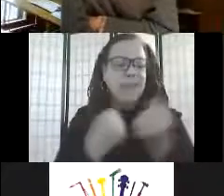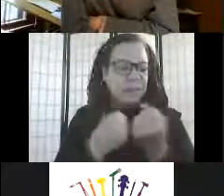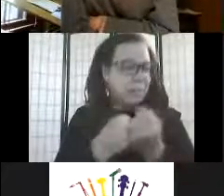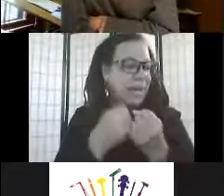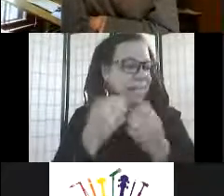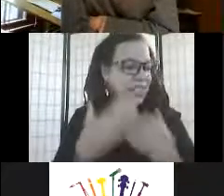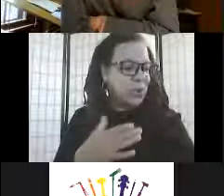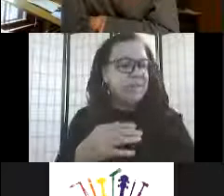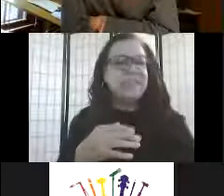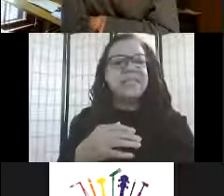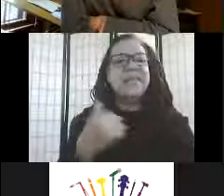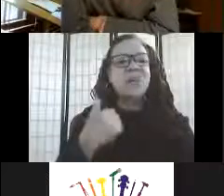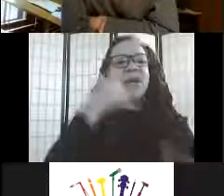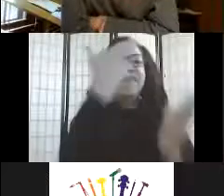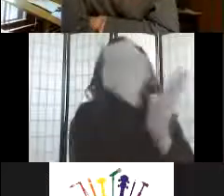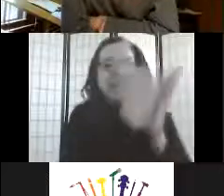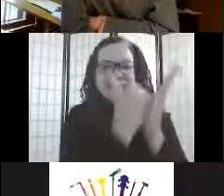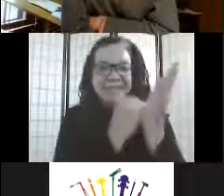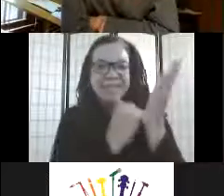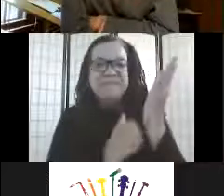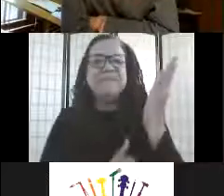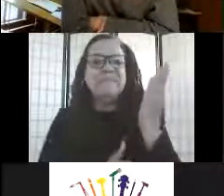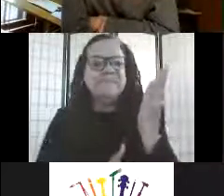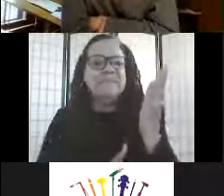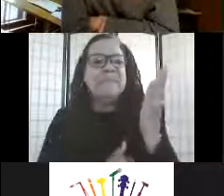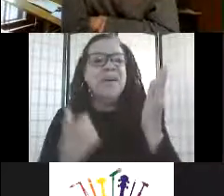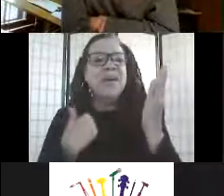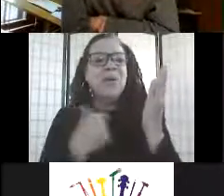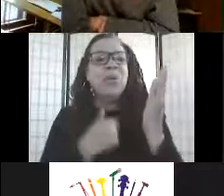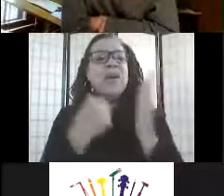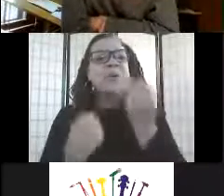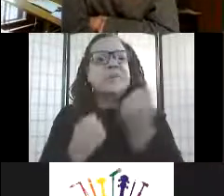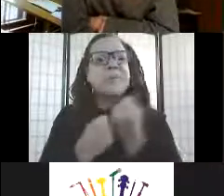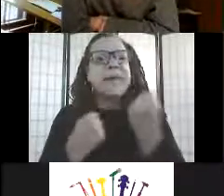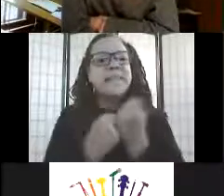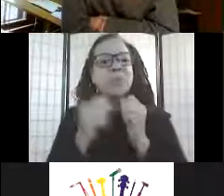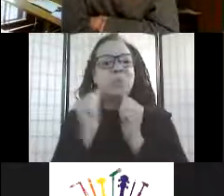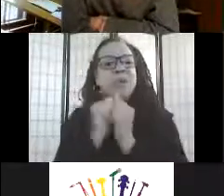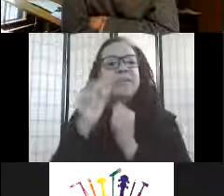and here we have a list of them. We are sponsored by Marianne Doernis-Goldman,